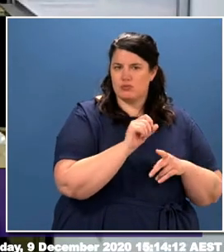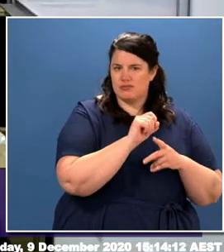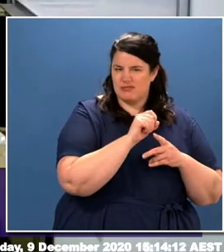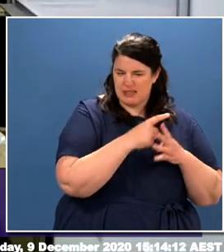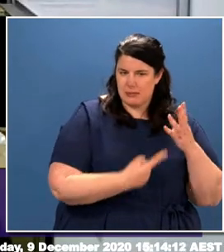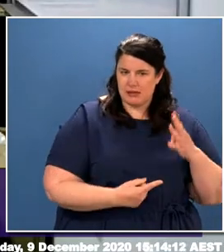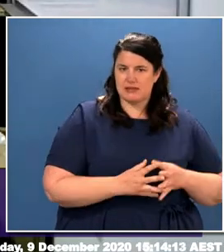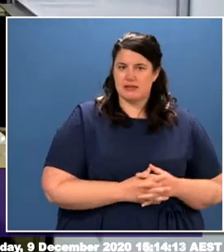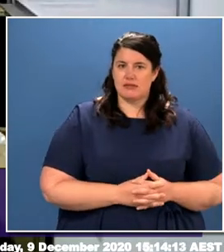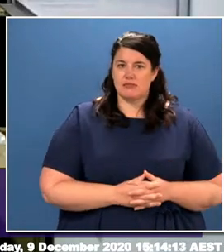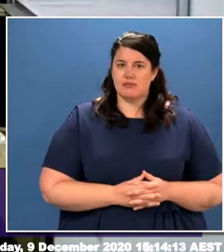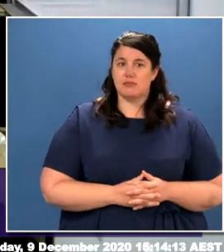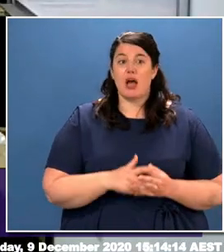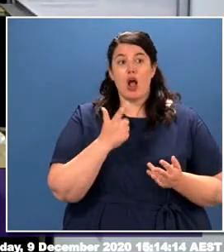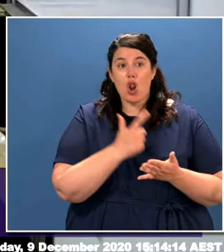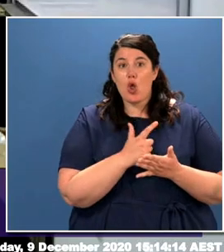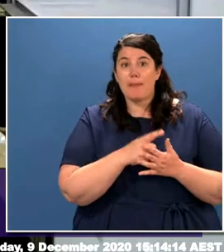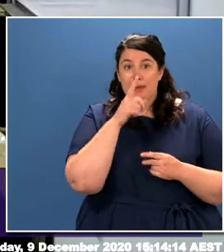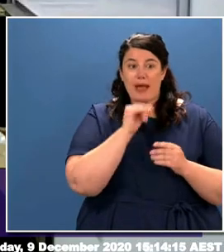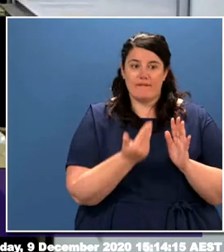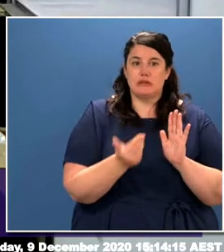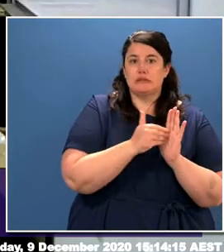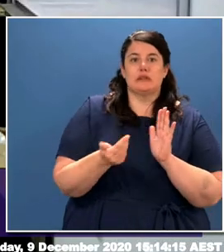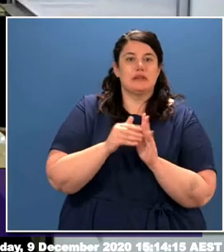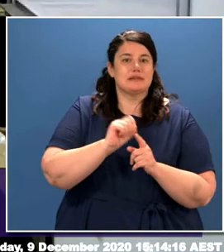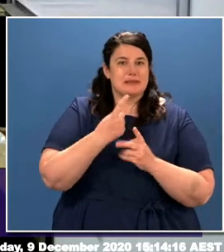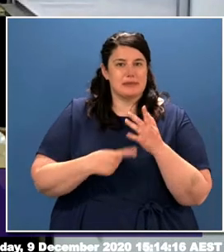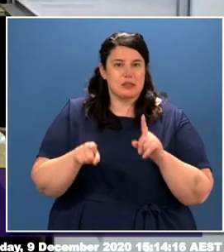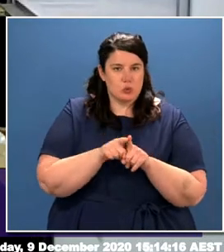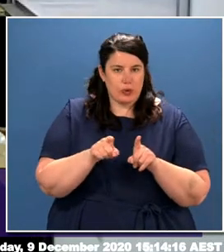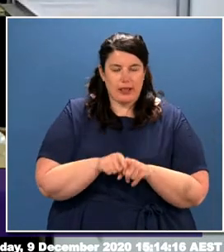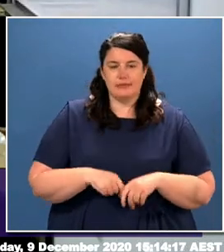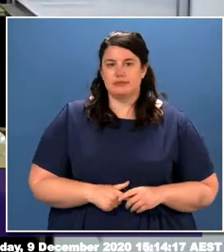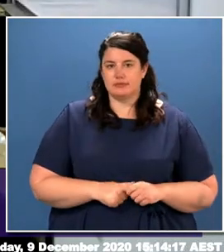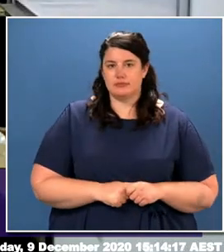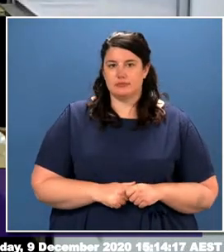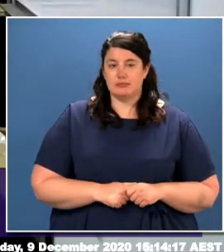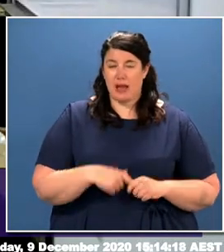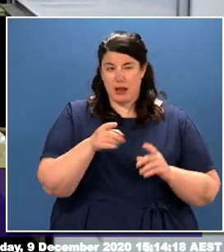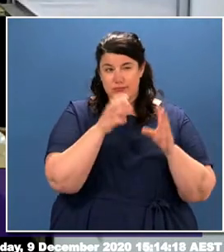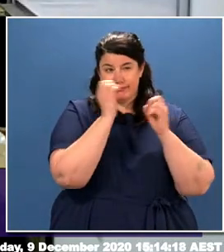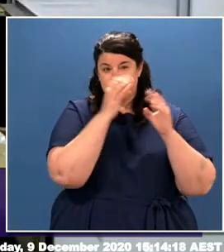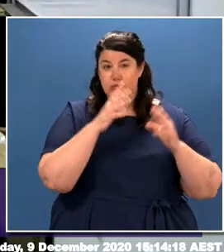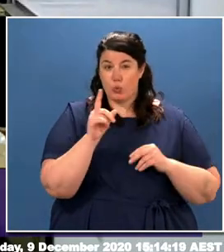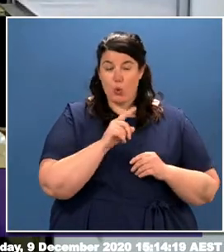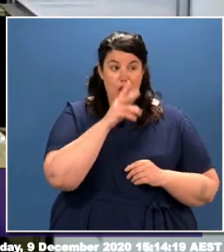A lot of people did have dual conditions as well. But the idea was to start hearing the young people's voices.